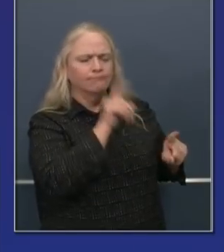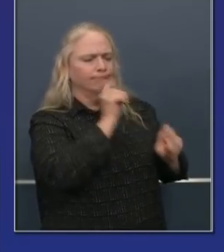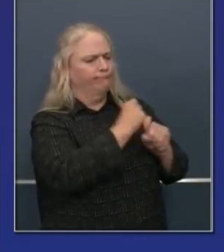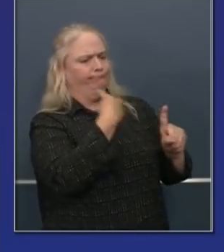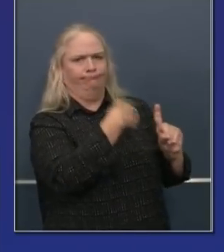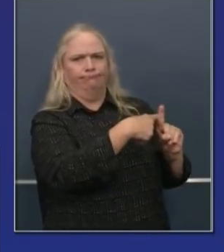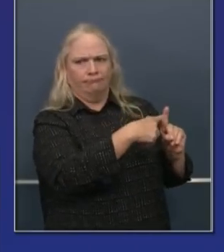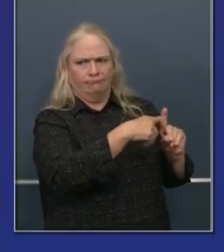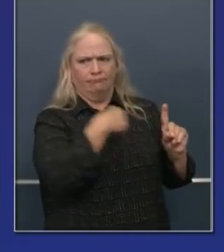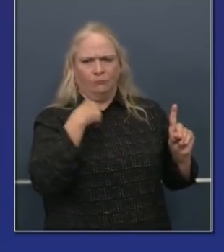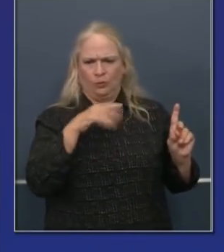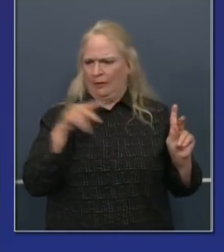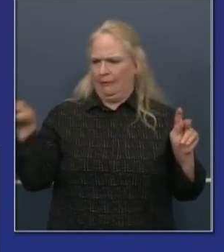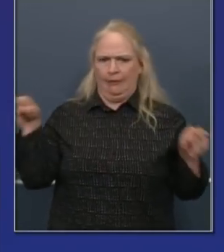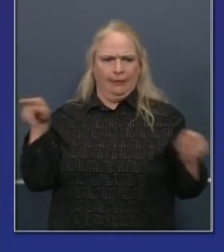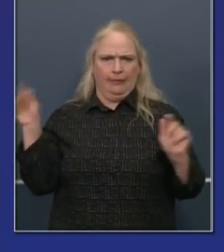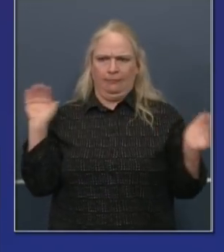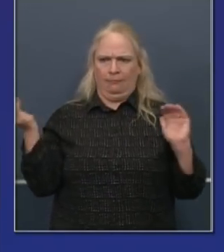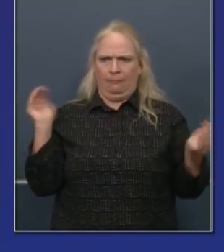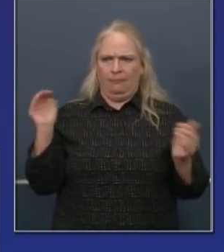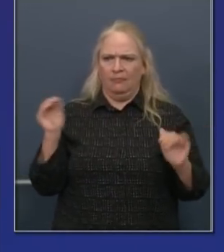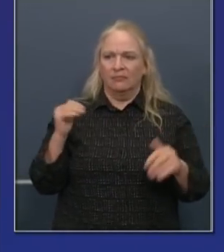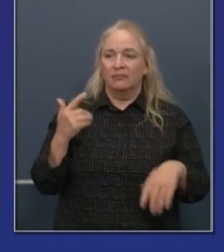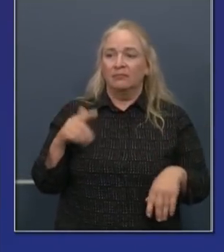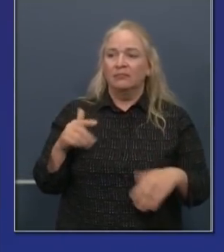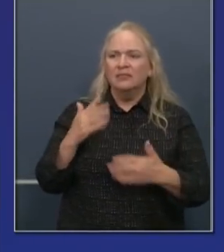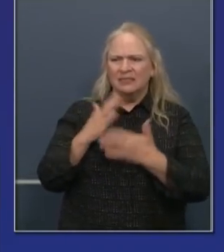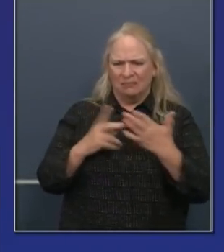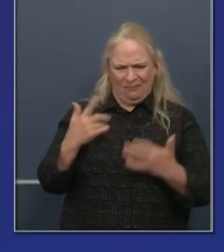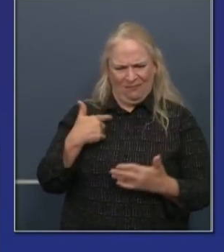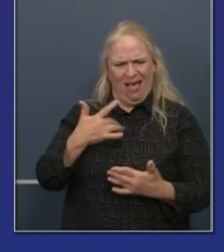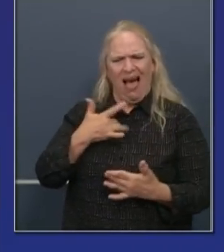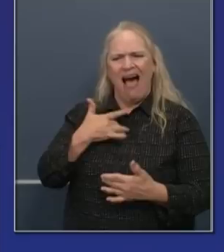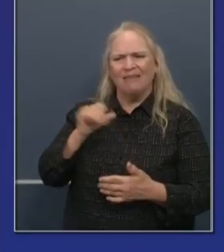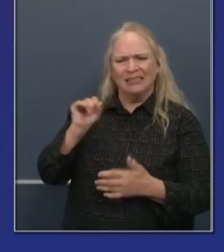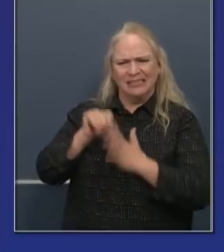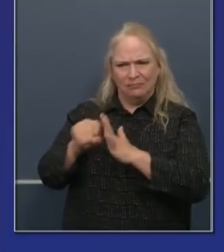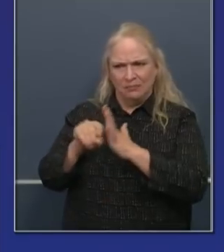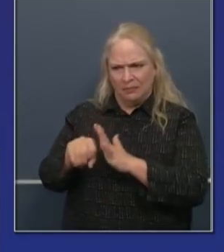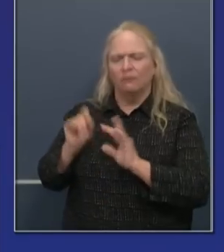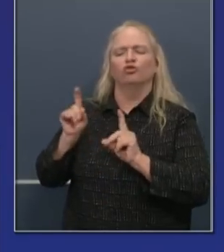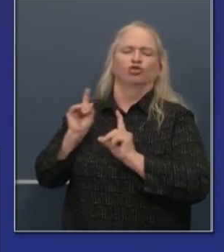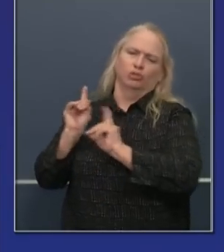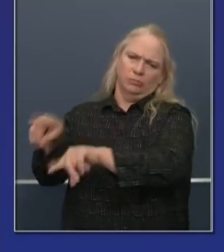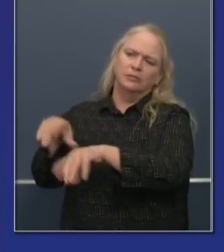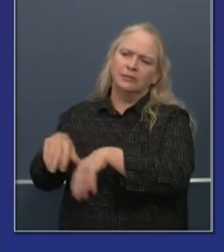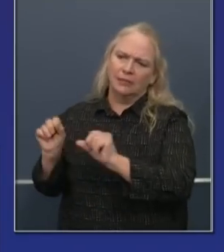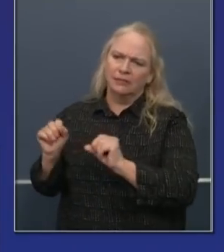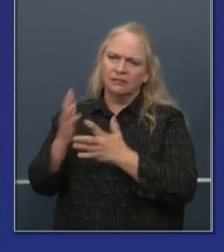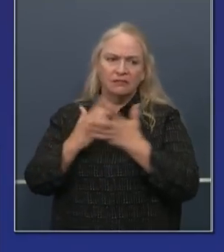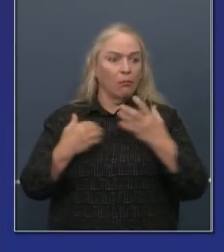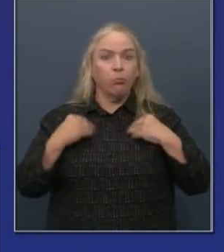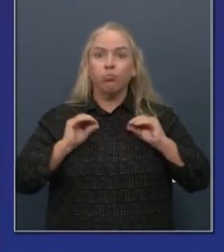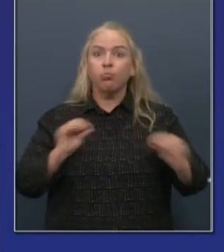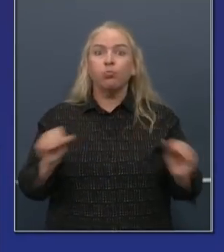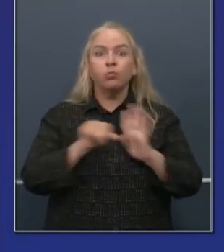TRENDING. WHEN TEST PERFORMED AND PEOPLE TEST POSITIVE IN THE POSITIVITY RATE WAS ORIGINALLY VERY, VERY HIGH AS SYMPTOMATIC PEOPLE WERE